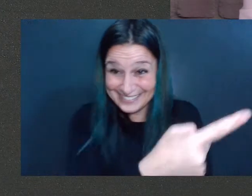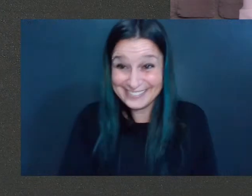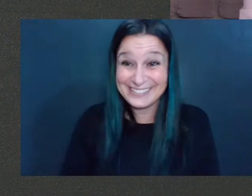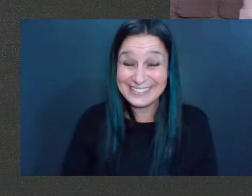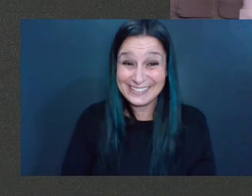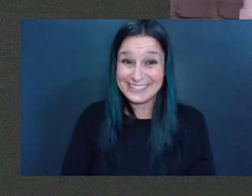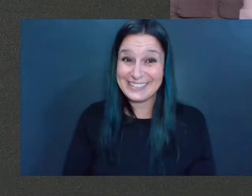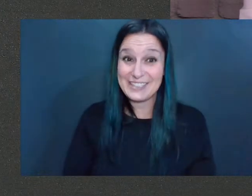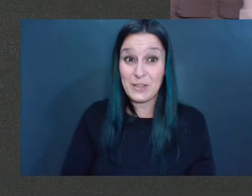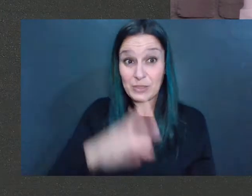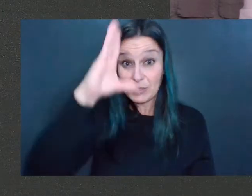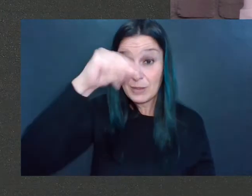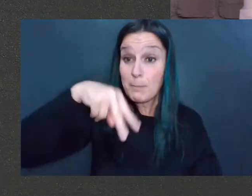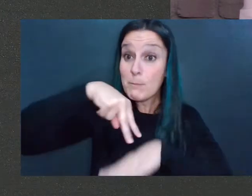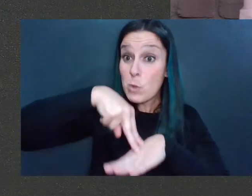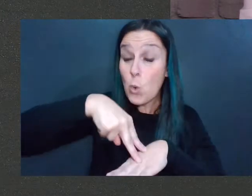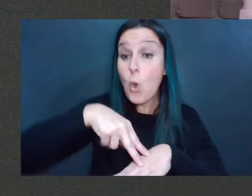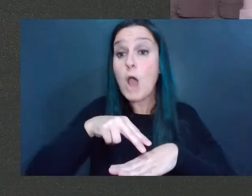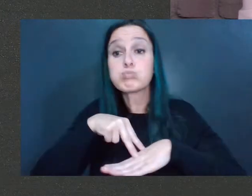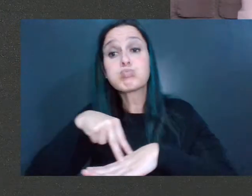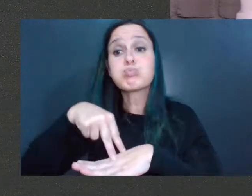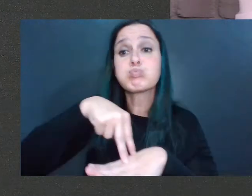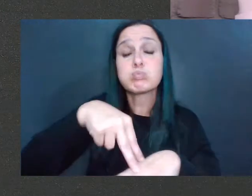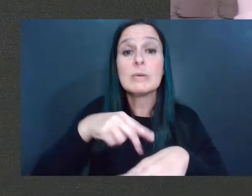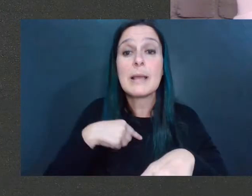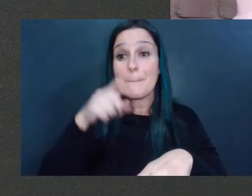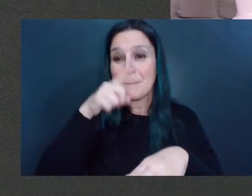The boy in the story is riding the skateboard and mouse is riding with him.